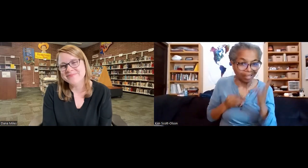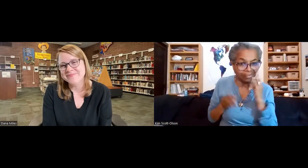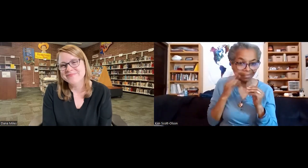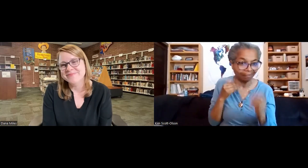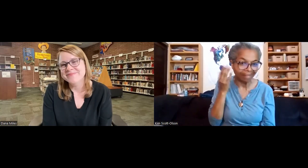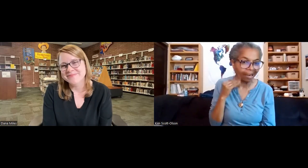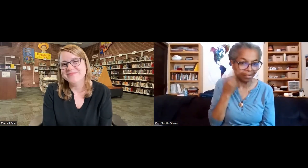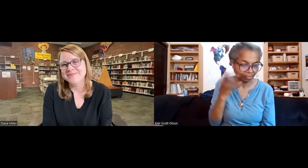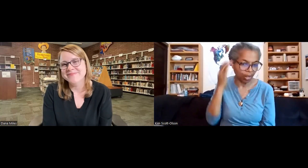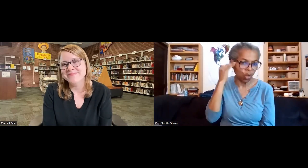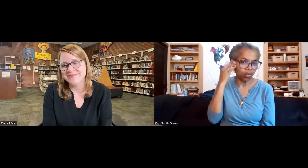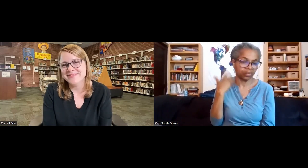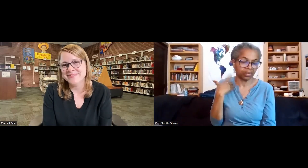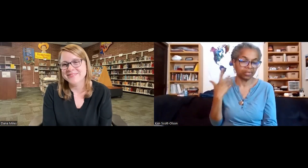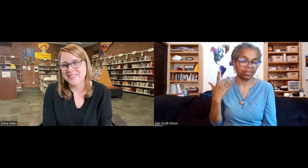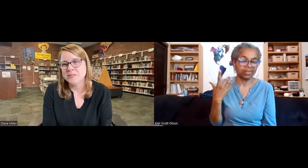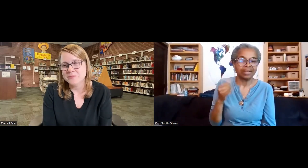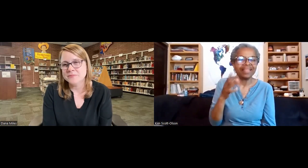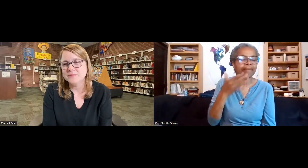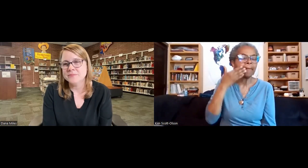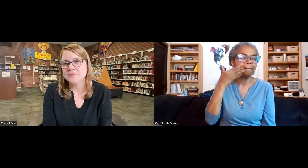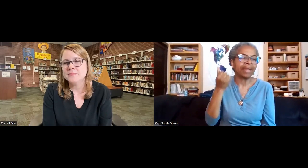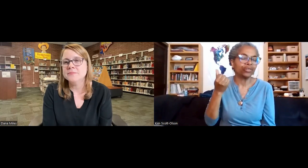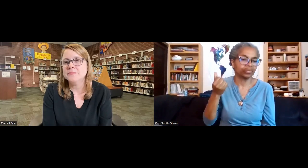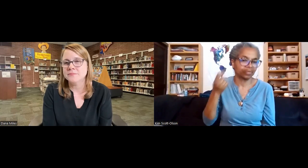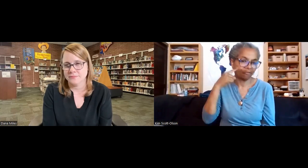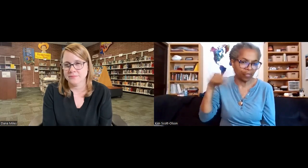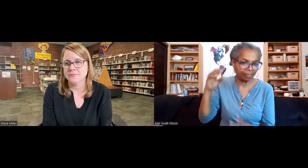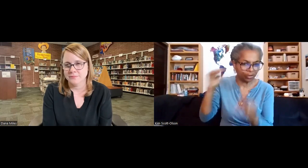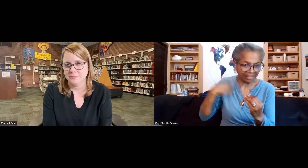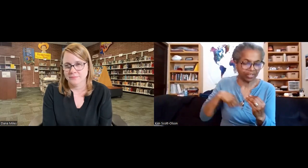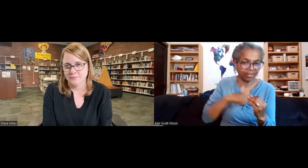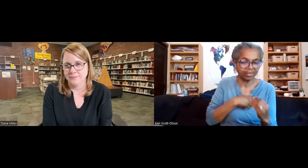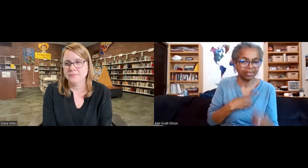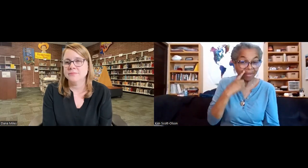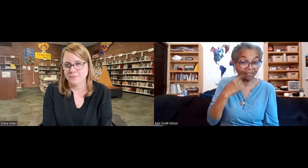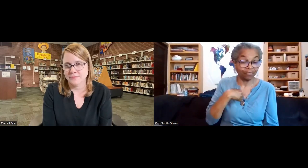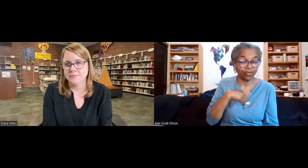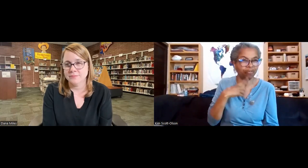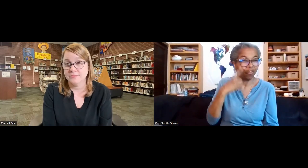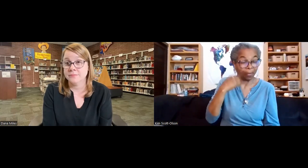They have ample experience to pull from, which makes it all the better for them to teach us.